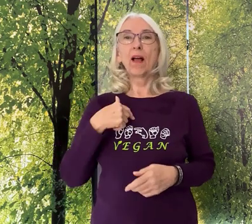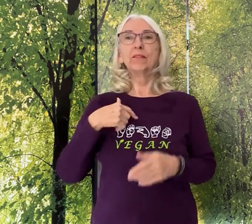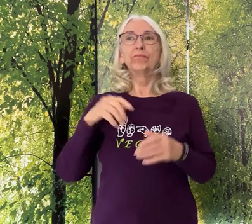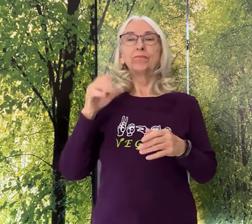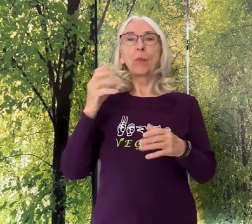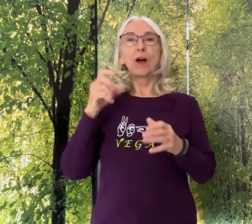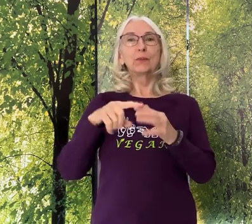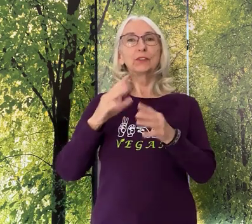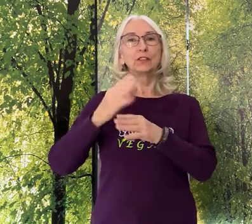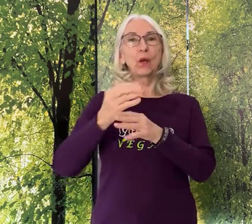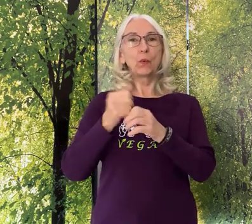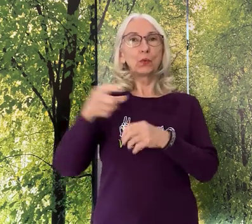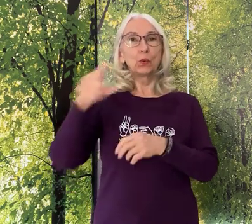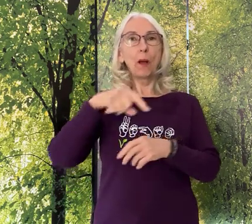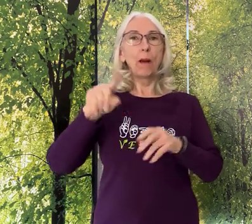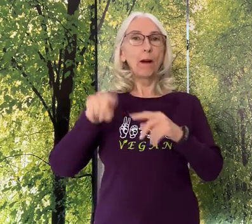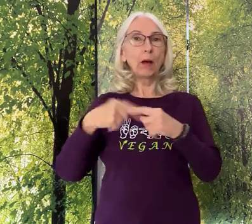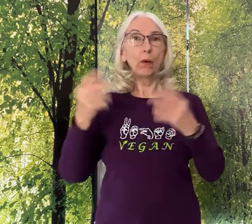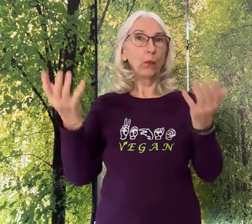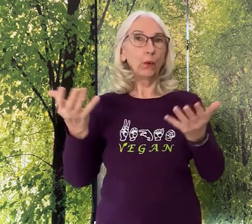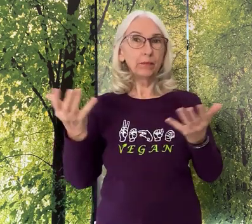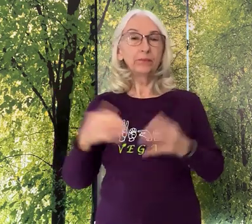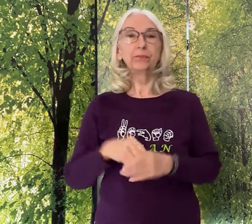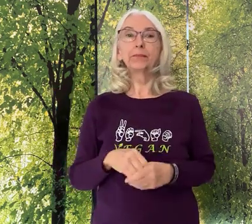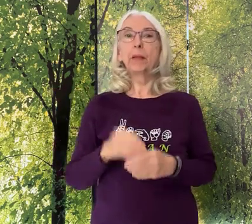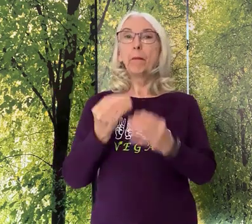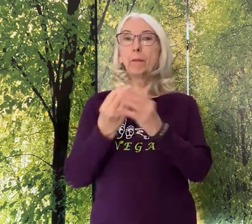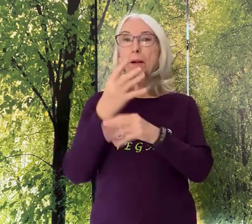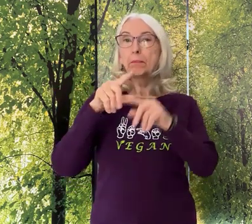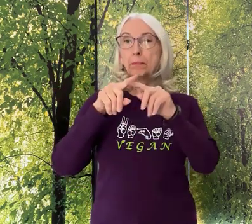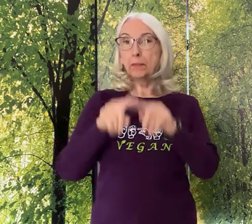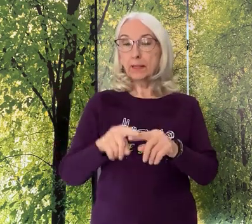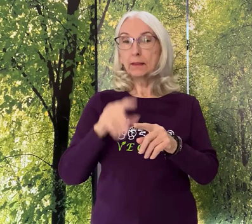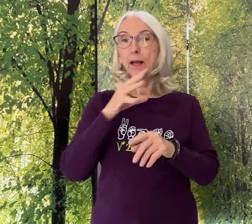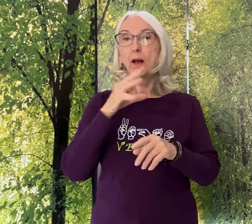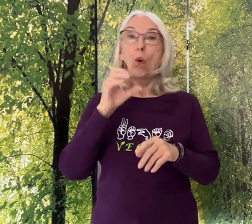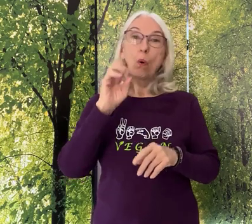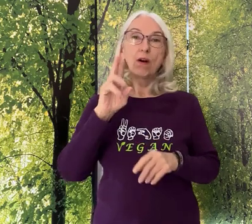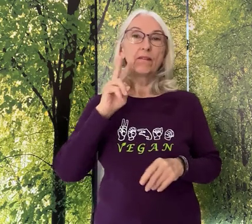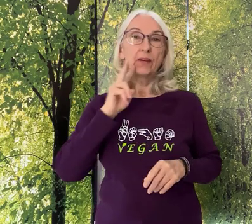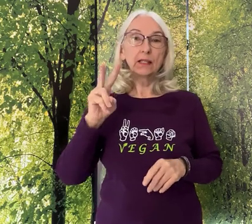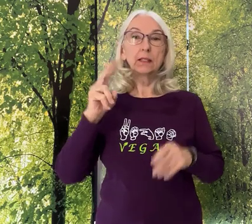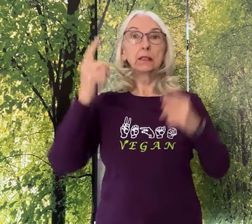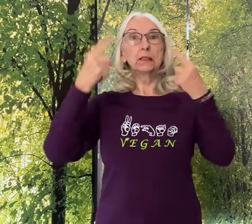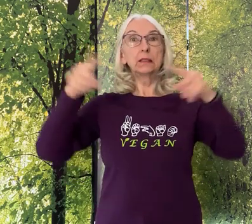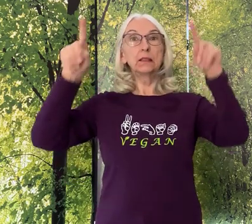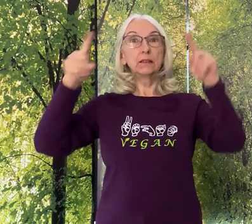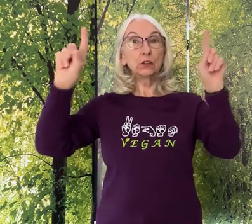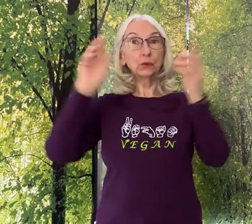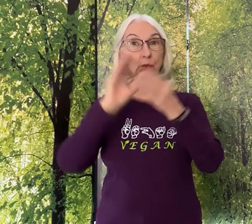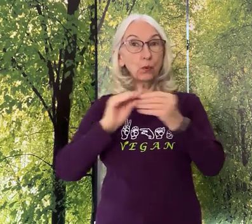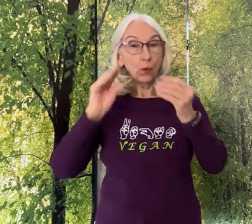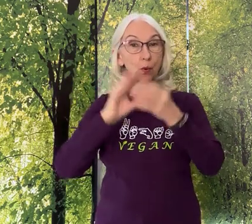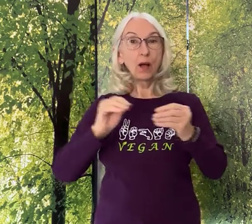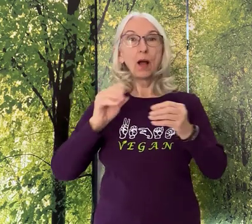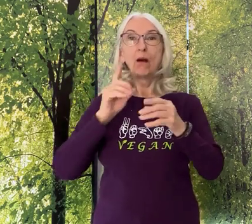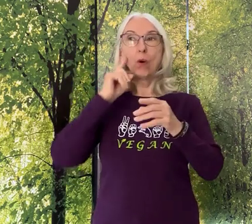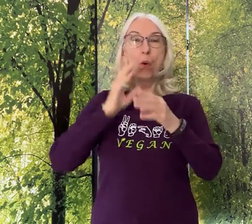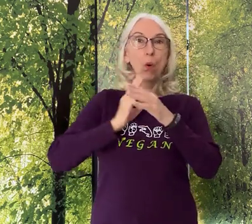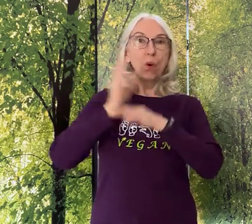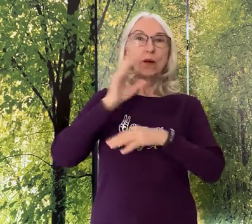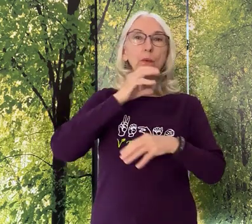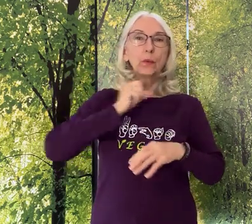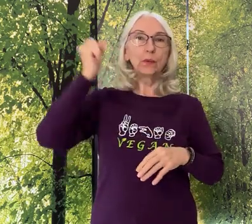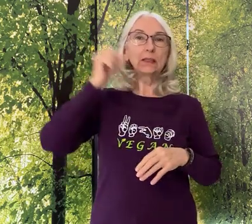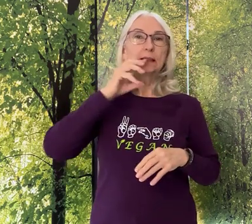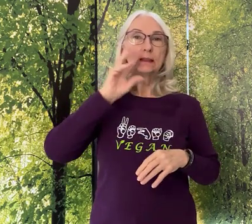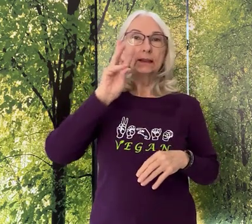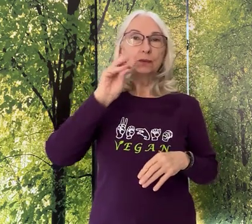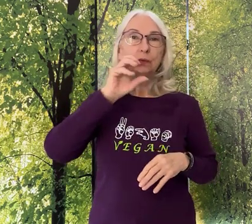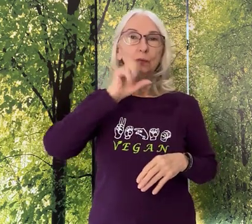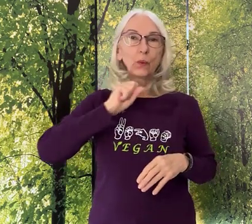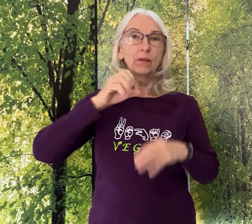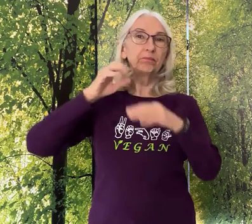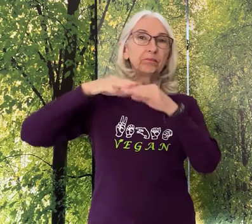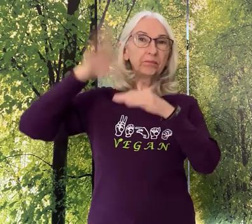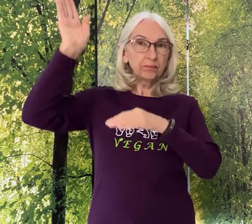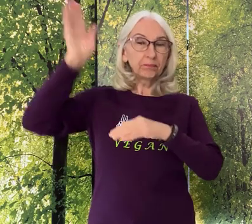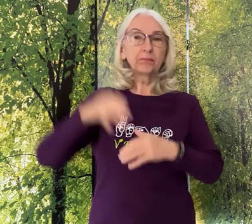I want to share plant-based or vegan success stories for those over 60 years old and older.